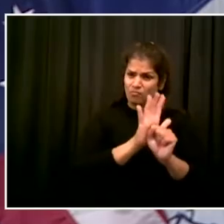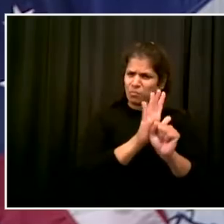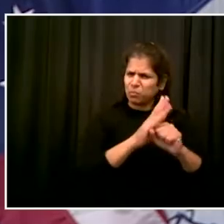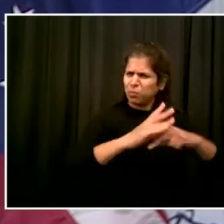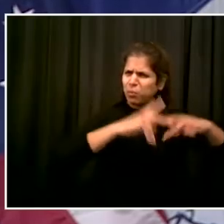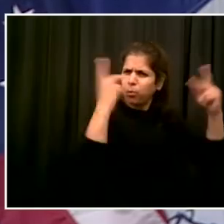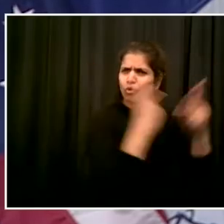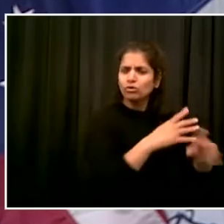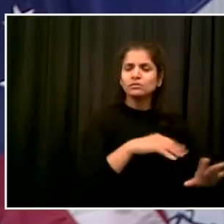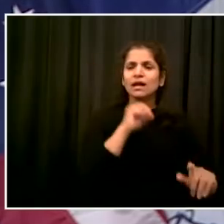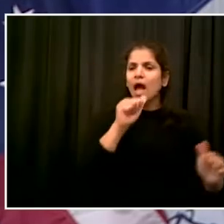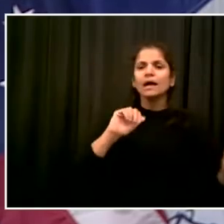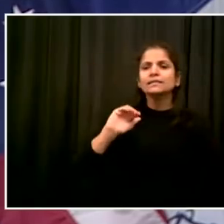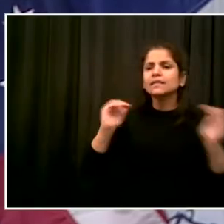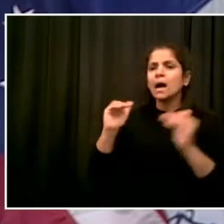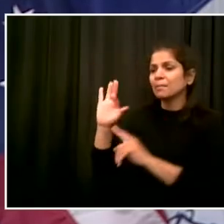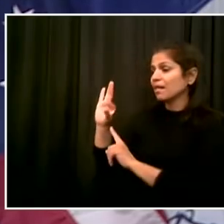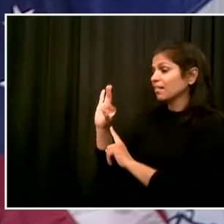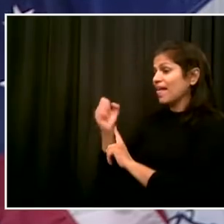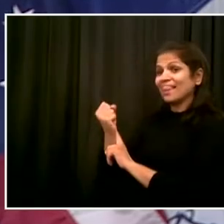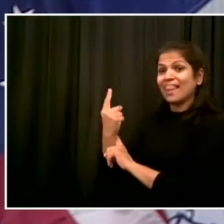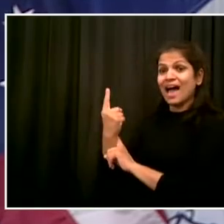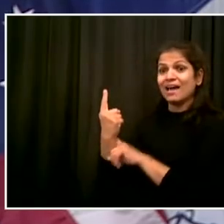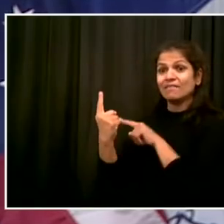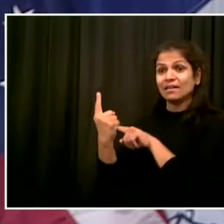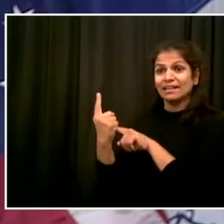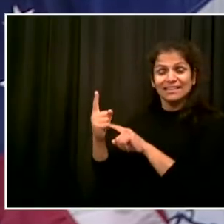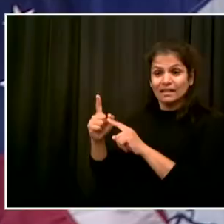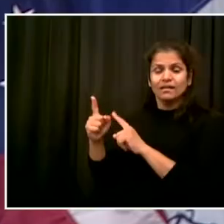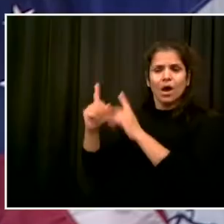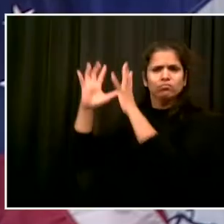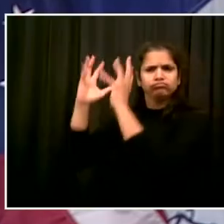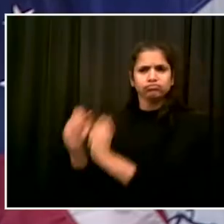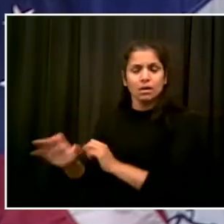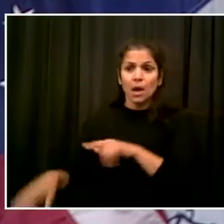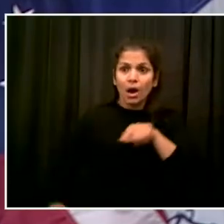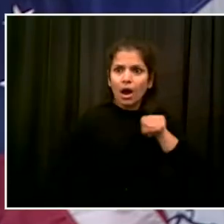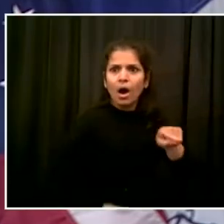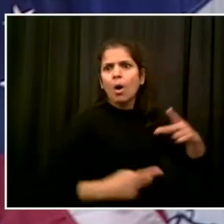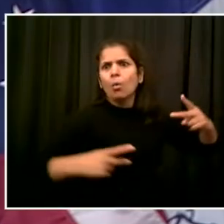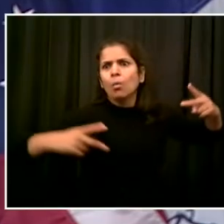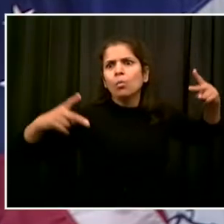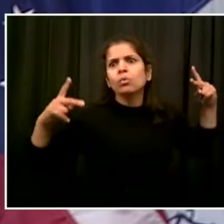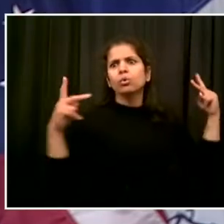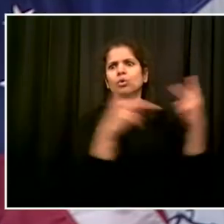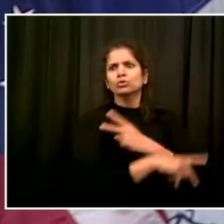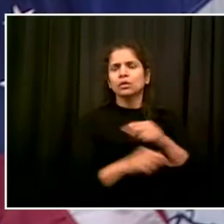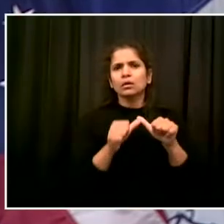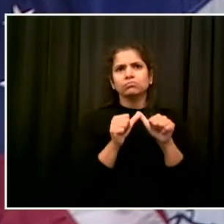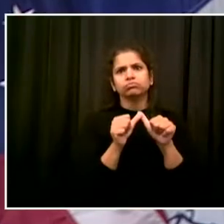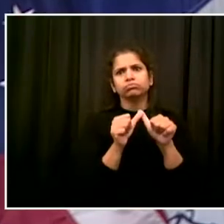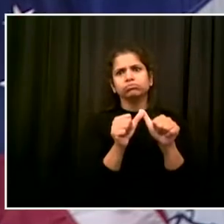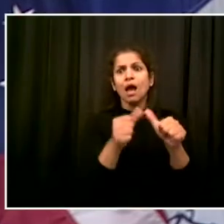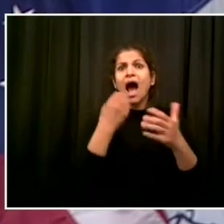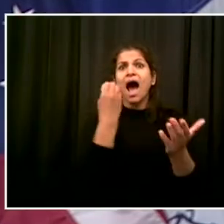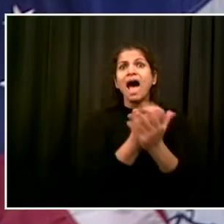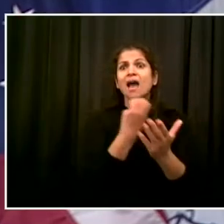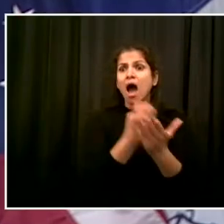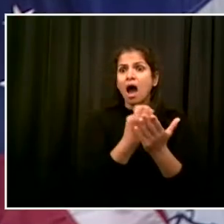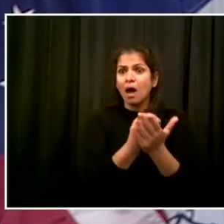OF 9/. 11 THIS CAN ONLY BE COMPARED TO THE GREAT DEPRESSION IN TERMS OF ECONOMIC IMPACT. BORROWING CAPACITY M SE A LAST RESORT. LNGO-ERTM BORROWING AND